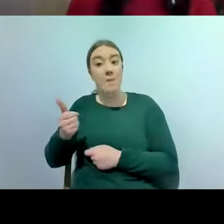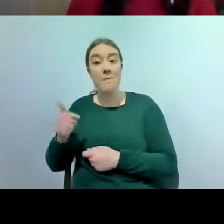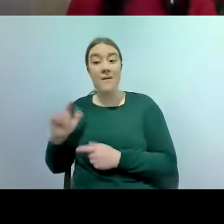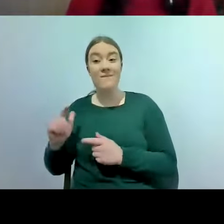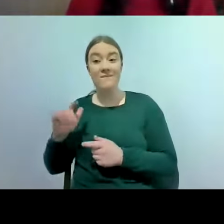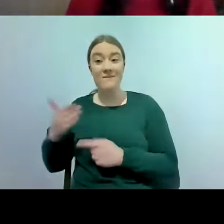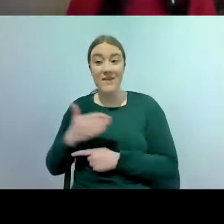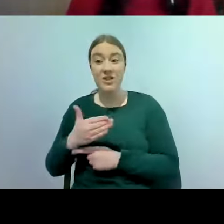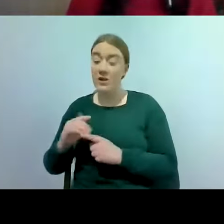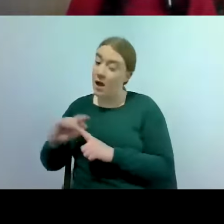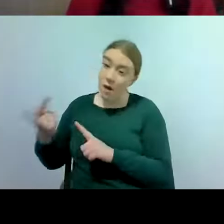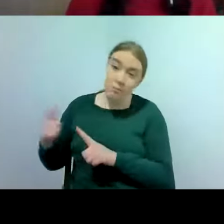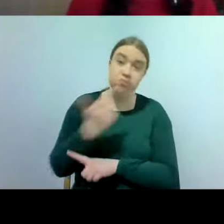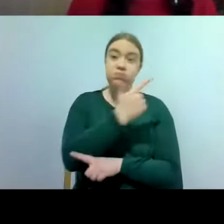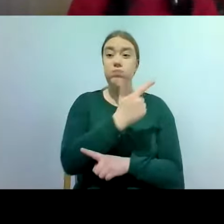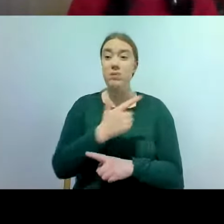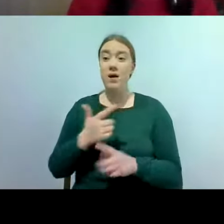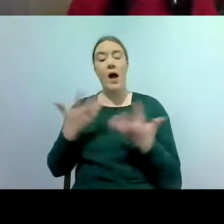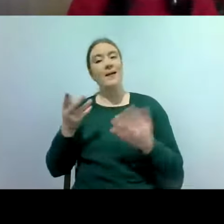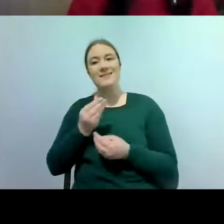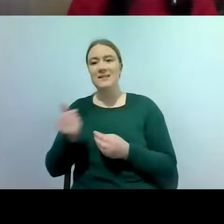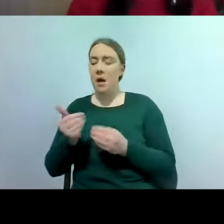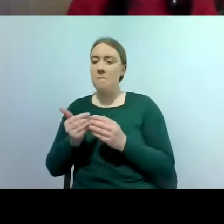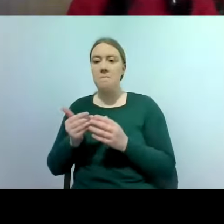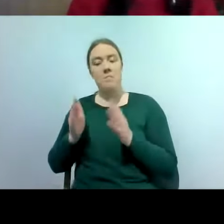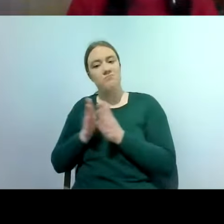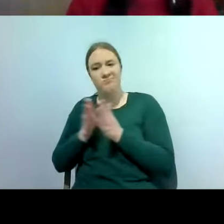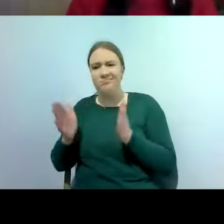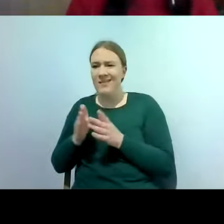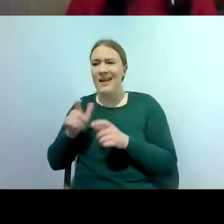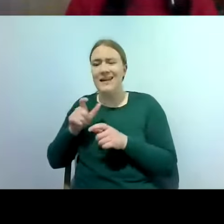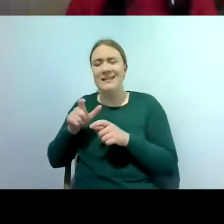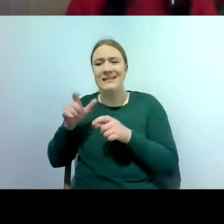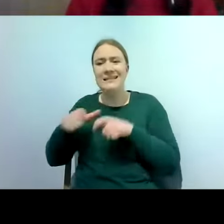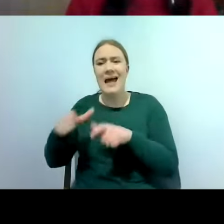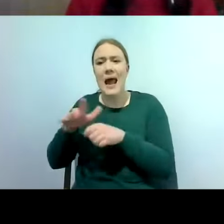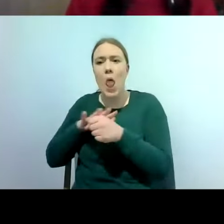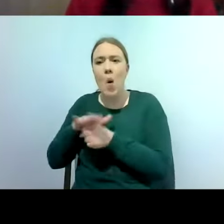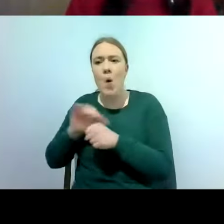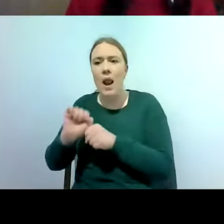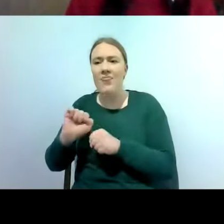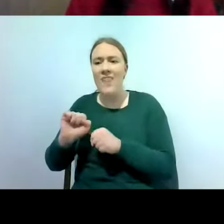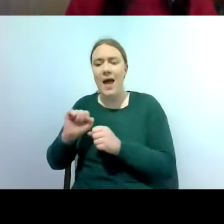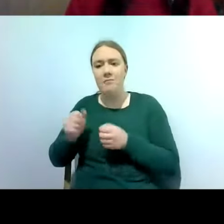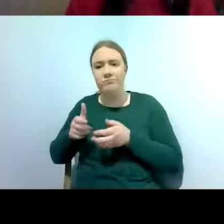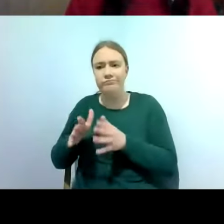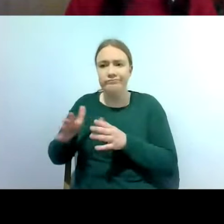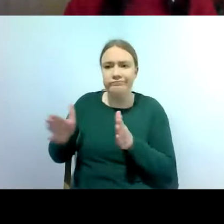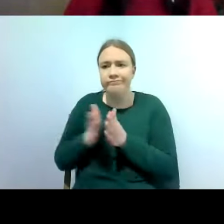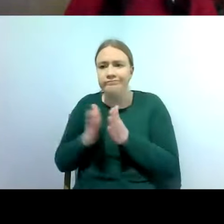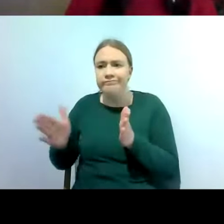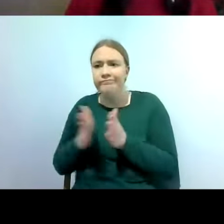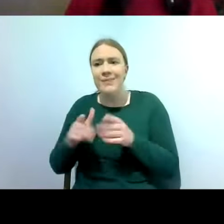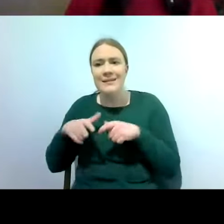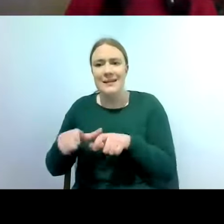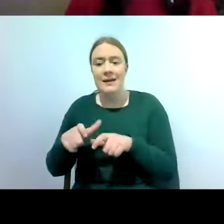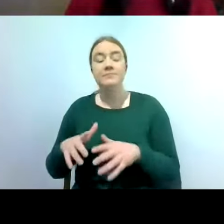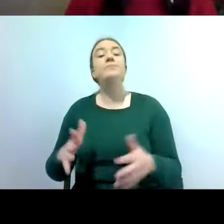are quite sedentary and have a smaller home range so some of my questions were about how variable